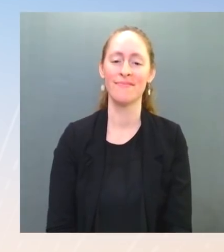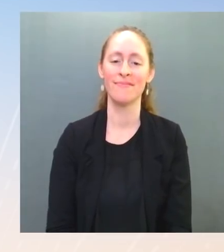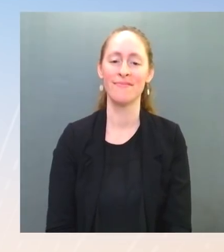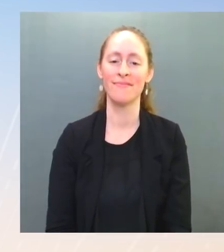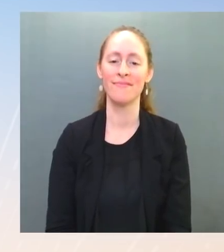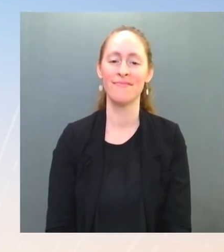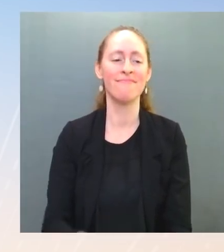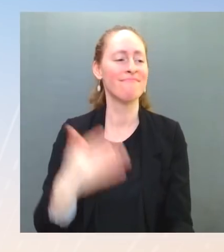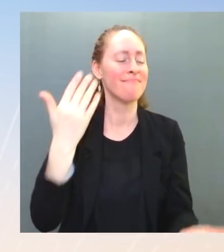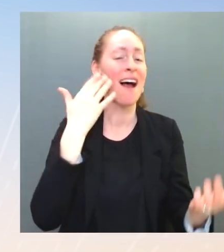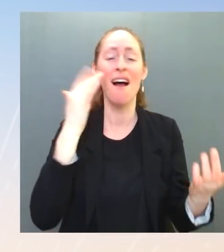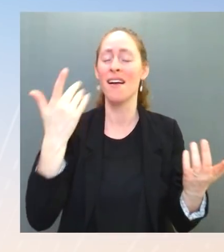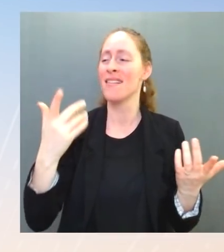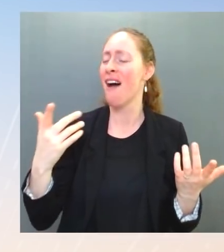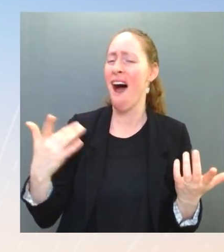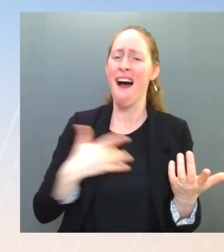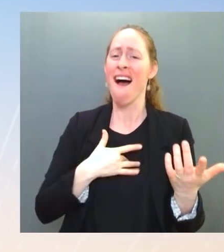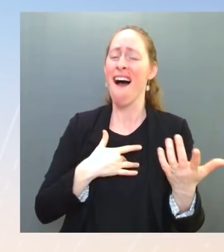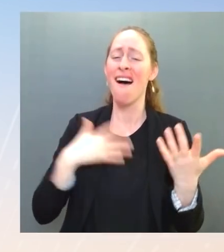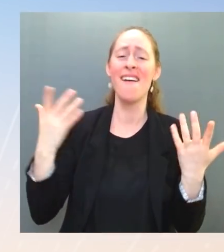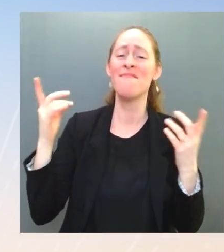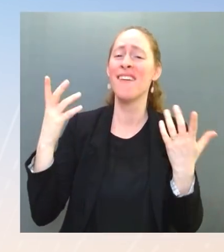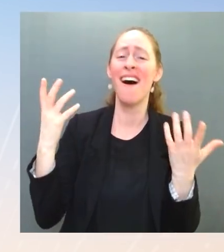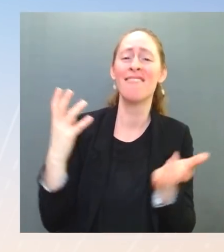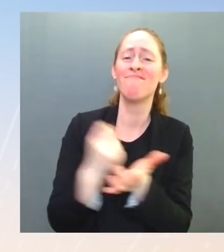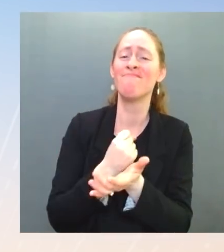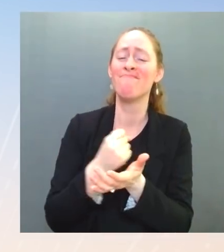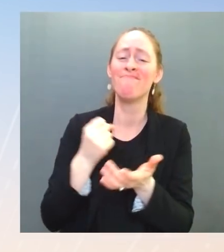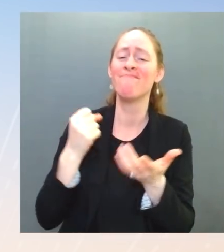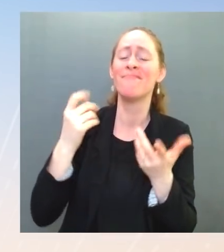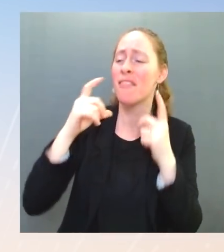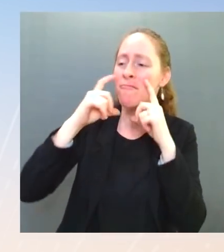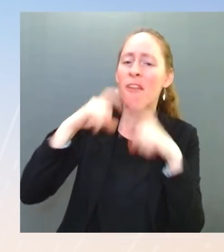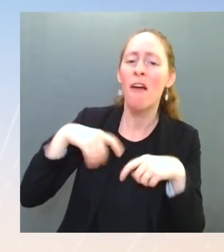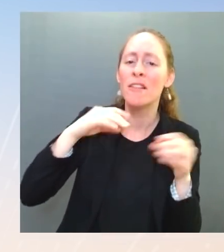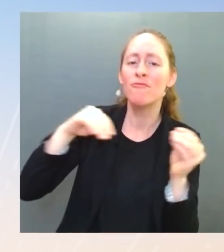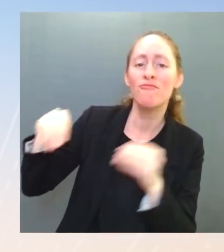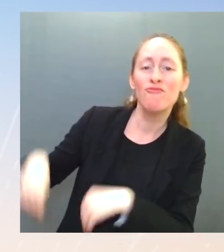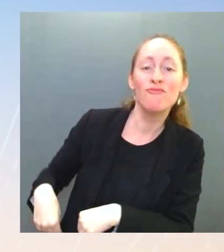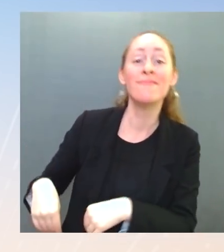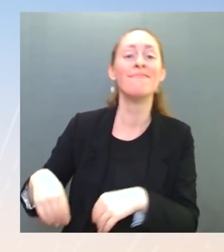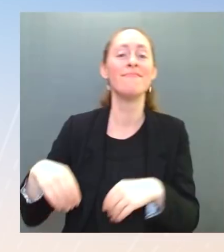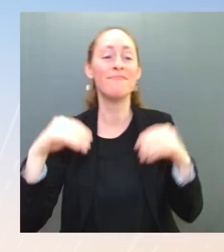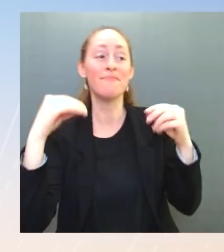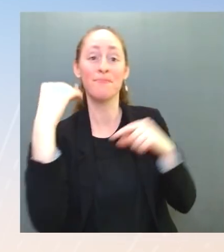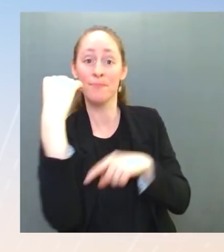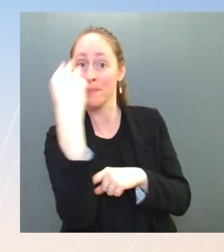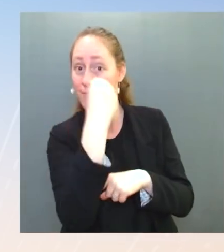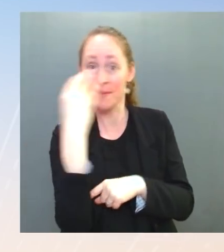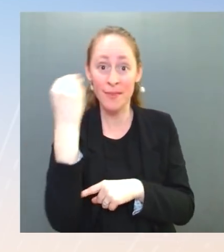but she has worn the mask. And certainly that is what we want to convey to the American people. The Press: Is it because of the photo, because it's an important day